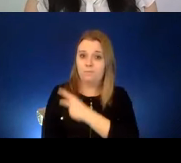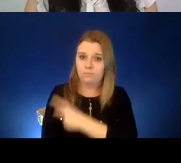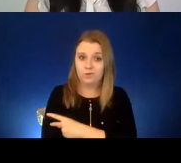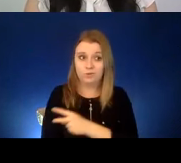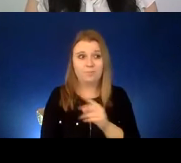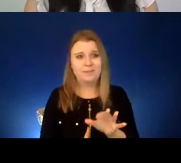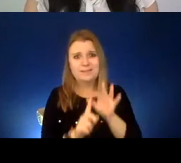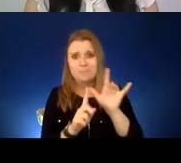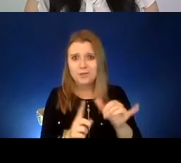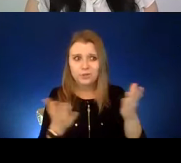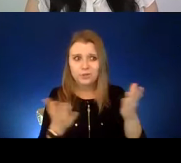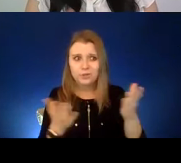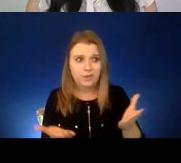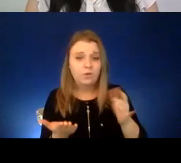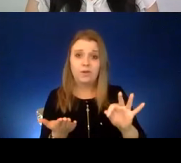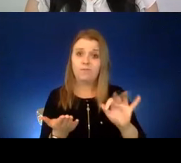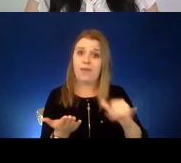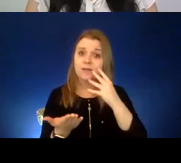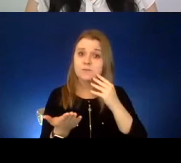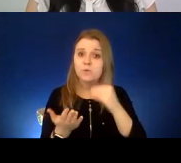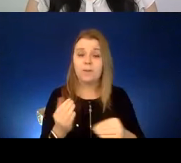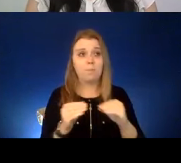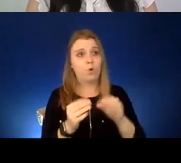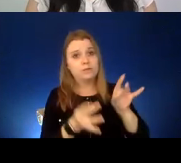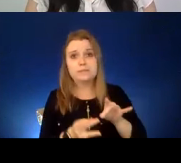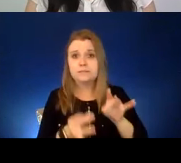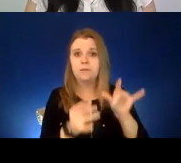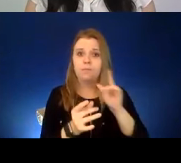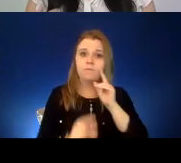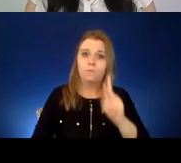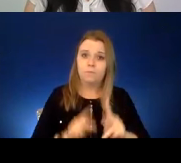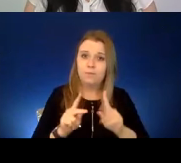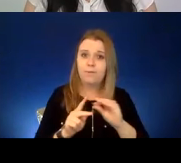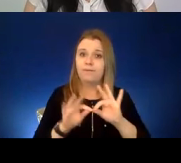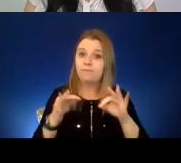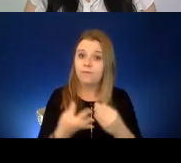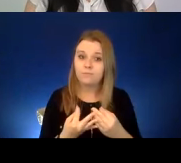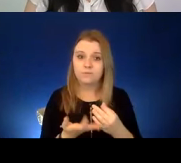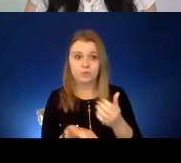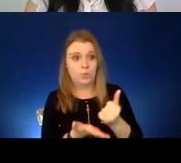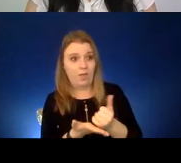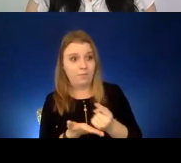if you make the experience more seamless for people and families, helping people with disabilities,